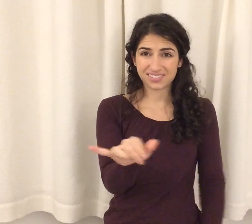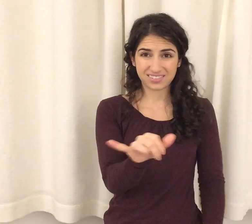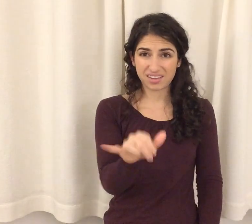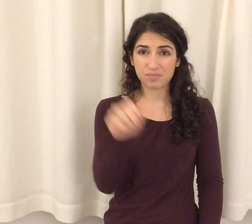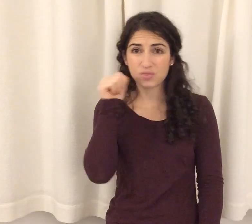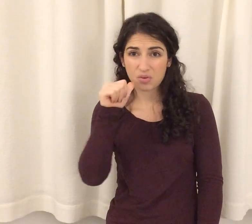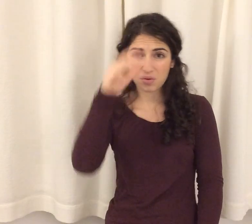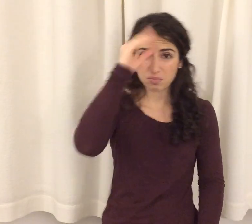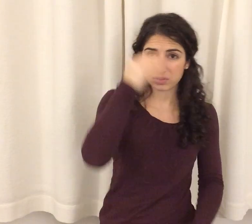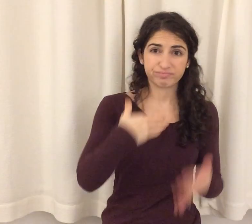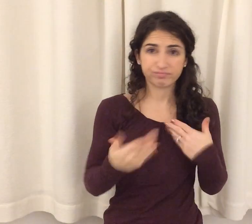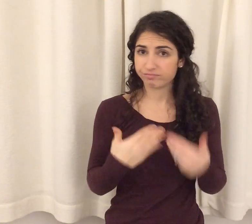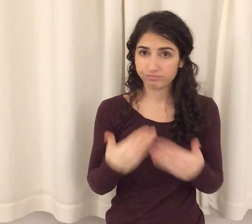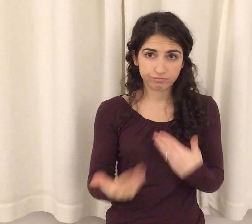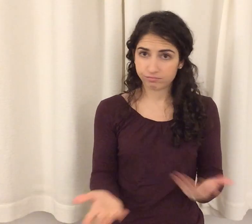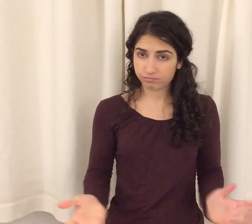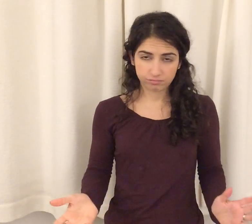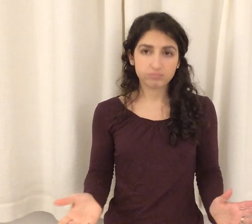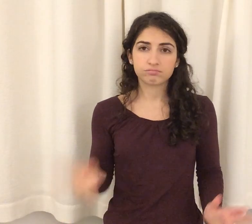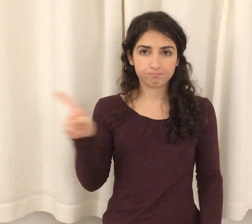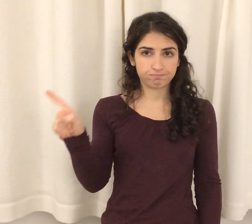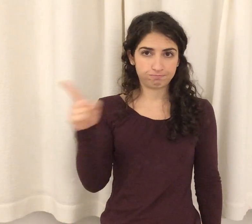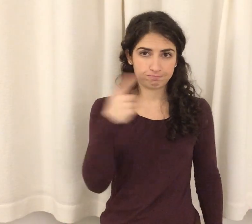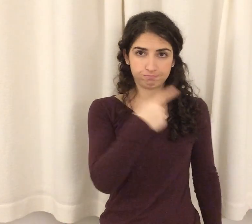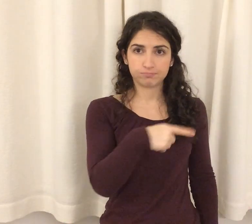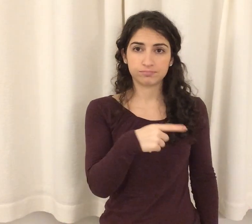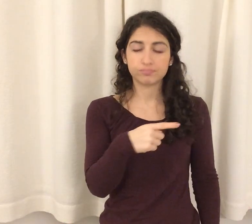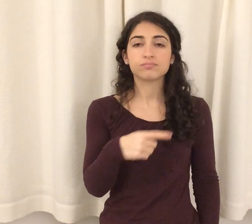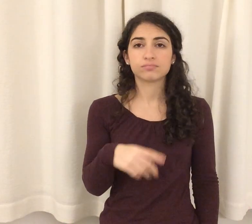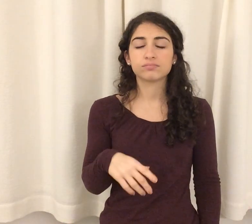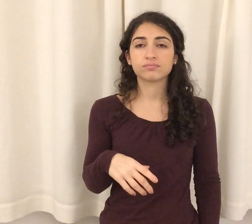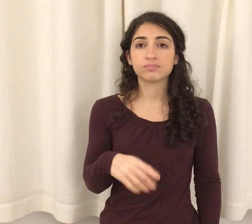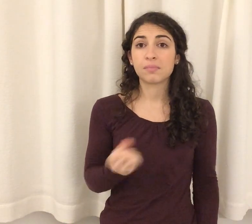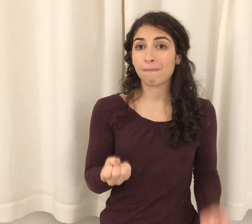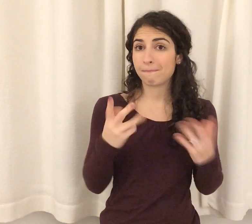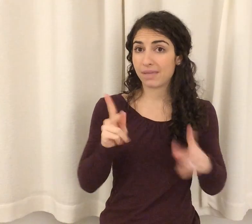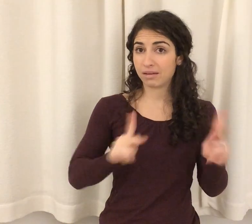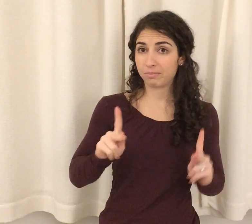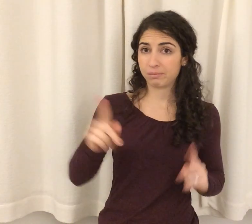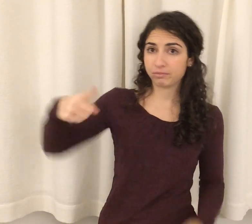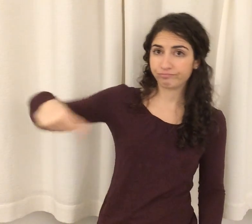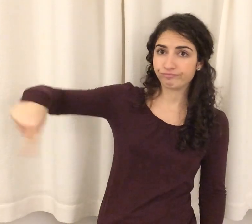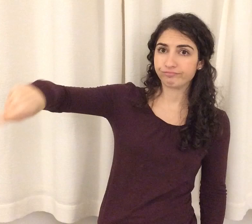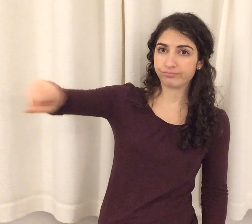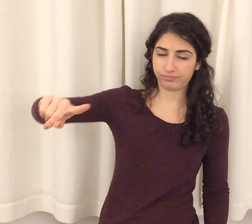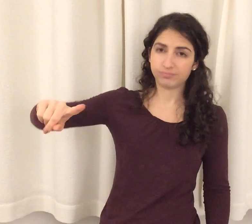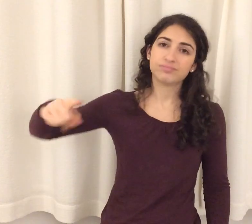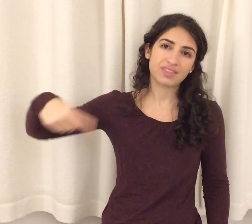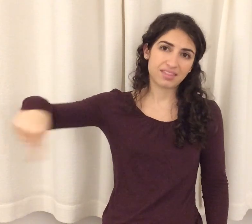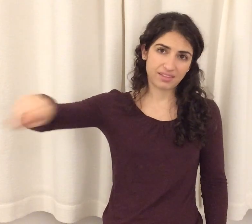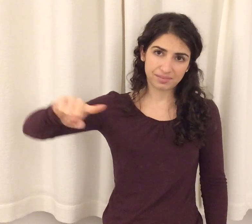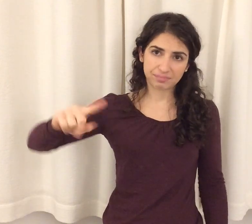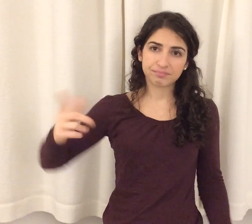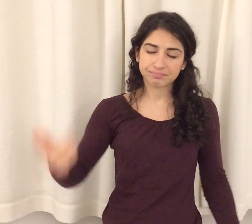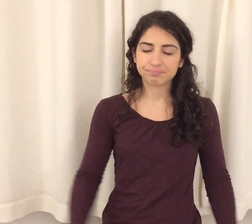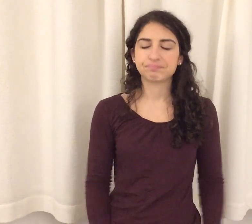same. It doesn't matter if it's a boy, girl, man, woman, -- you simply point with your index finger. For many people, you can make